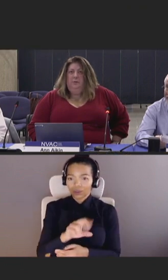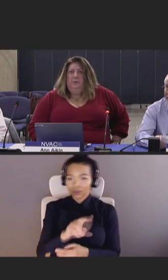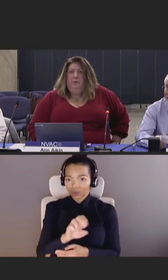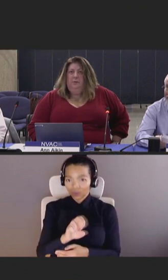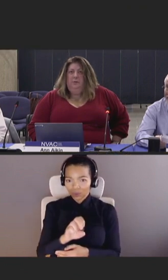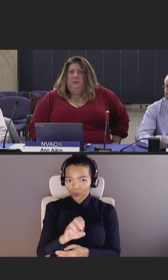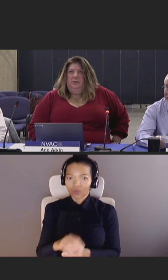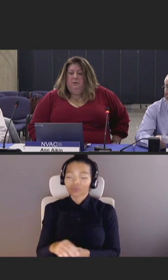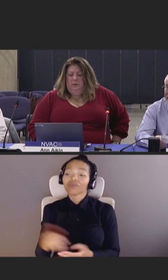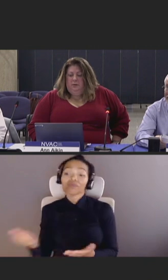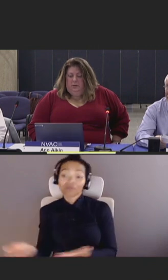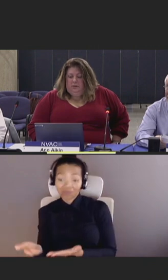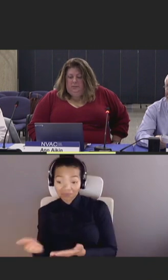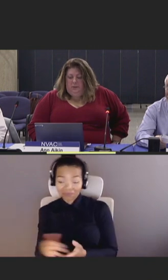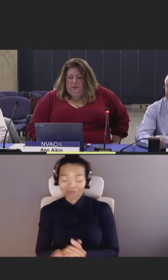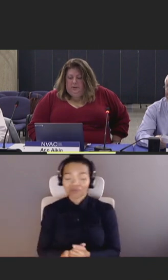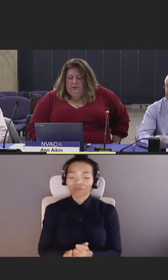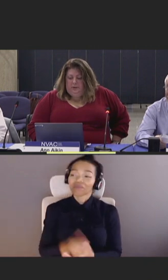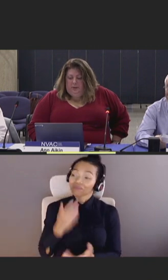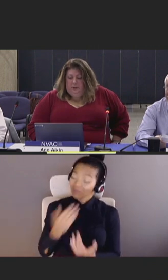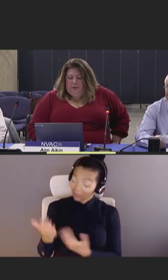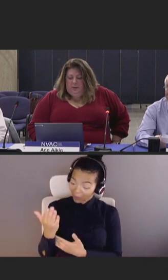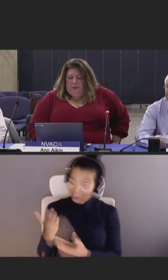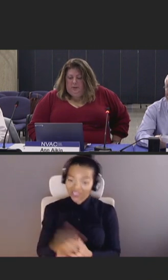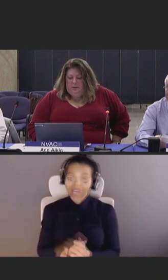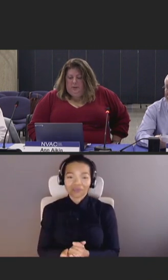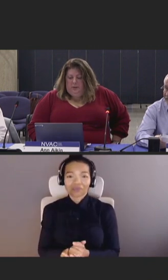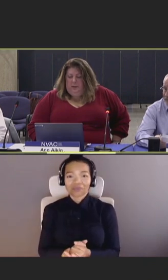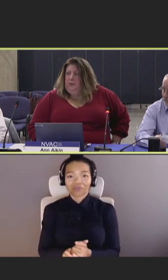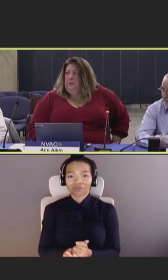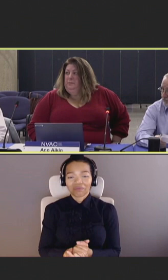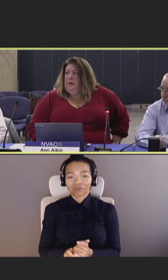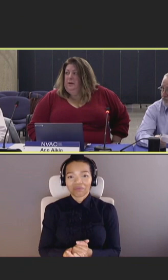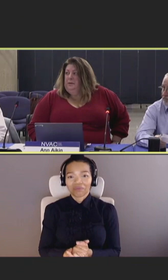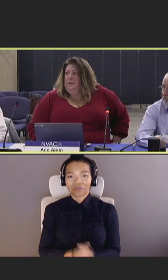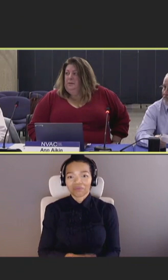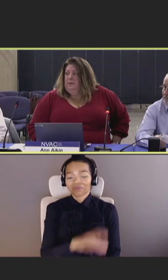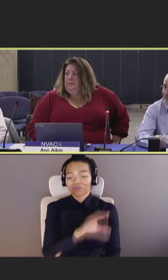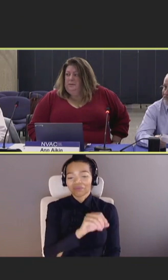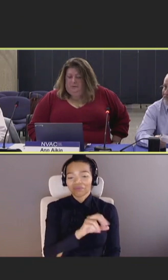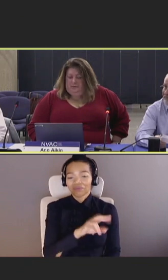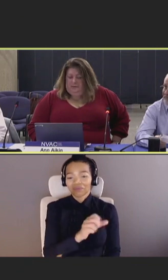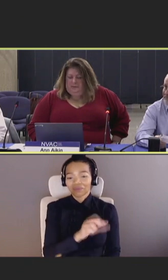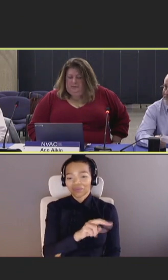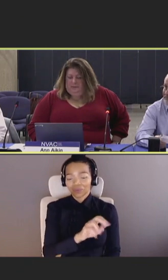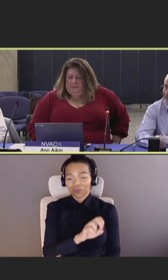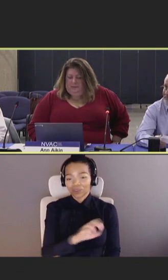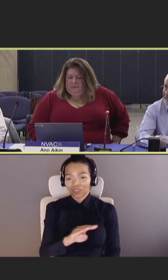Nicole Hsu: Present. Ann Aikin: Good morning. Barb Mulach.